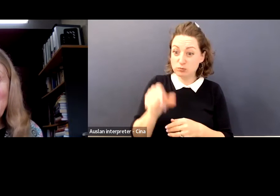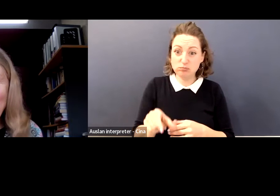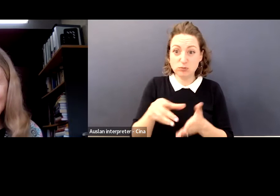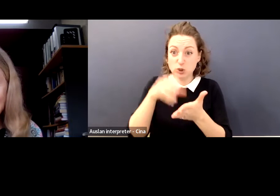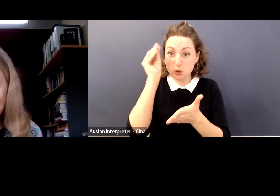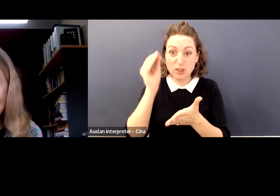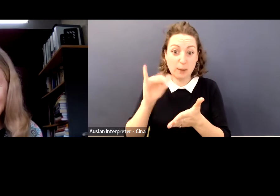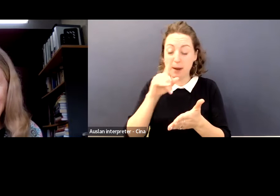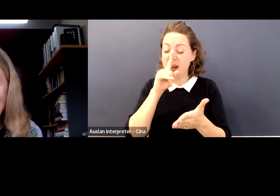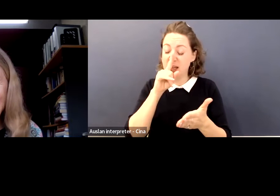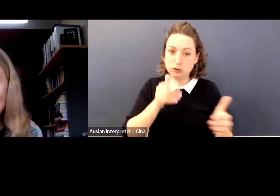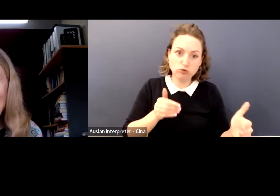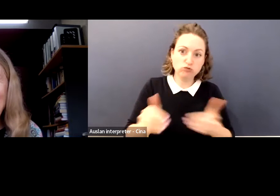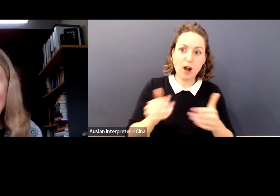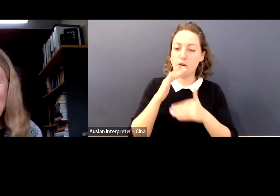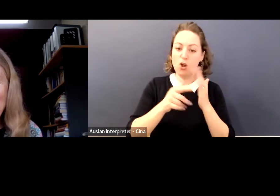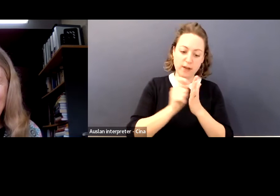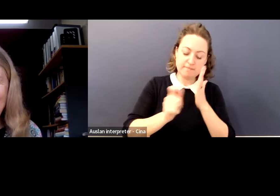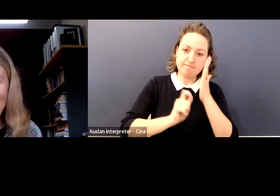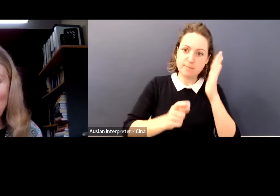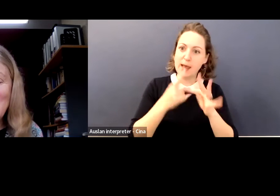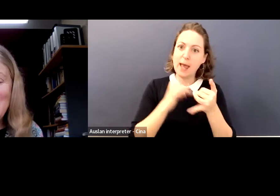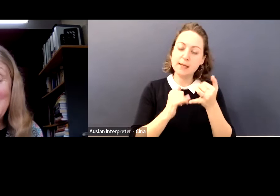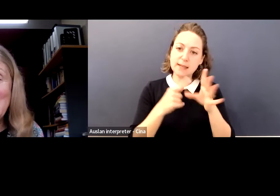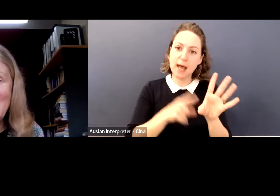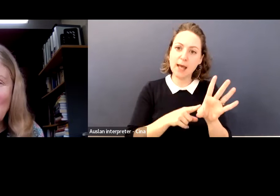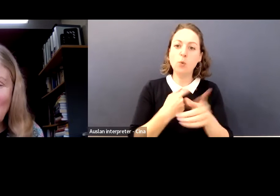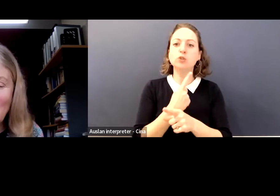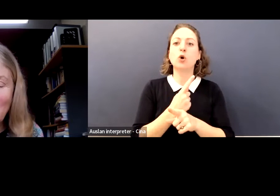then you are talking about how do we address this student's need in terms of